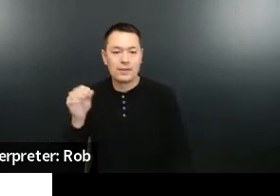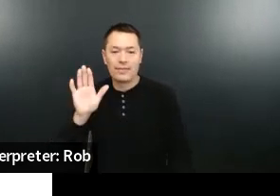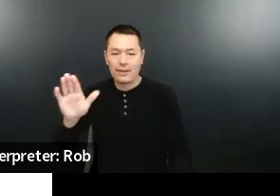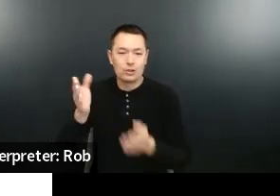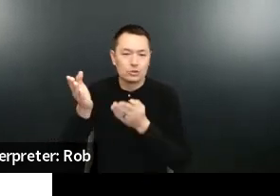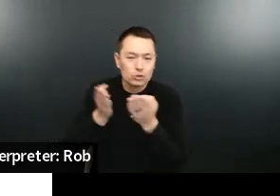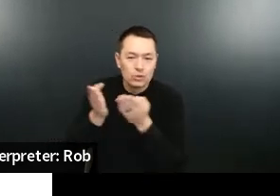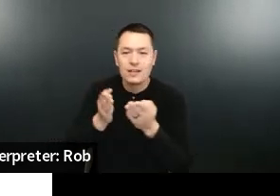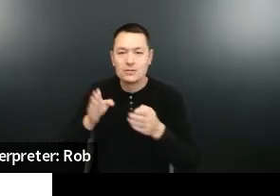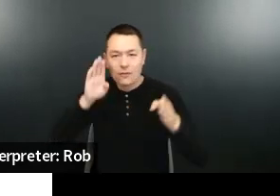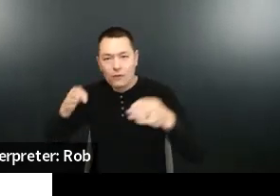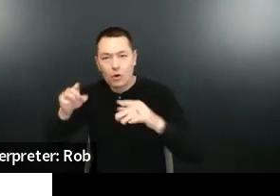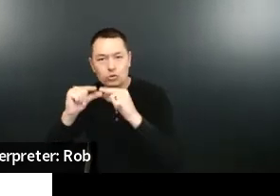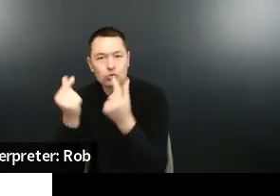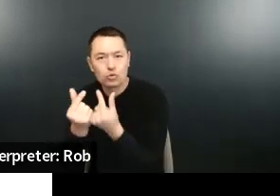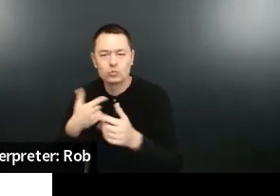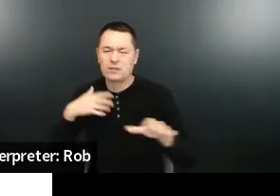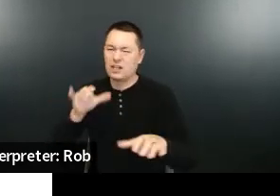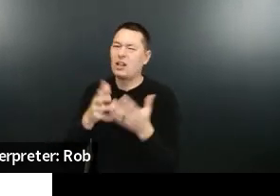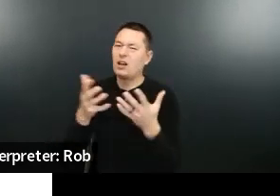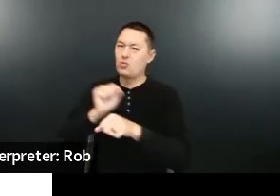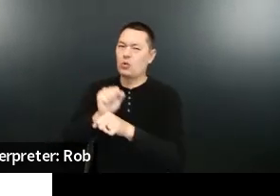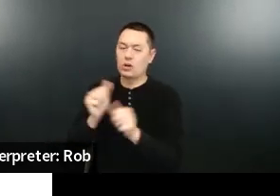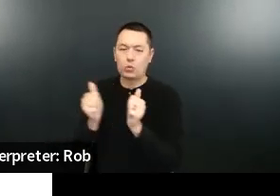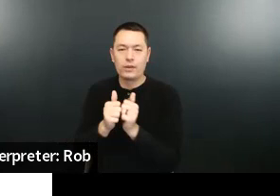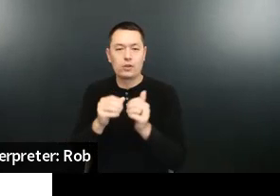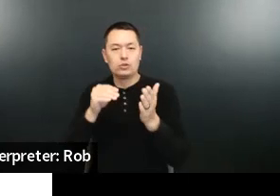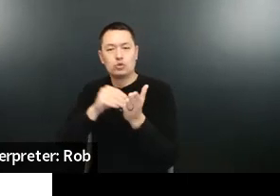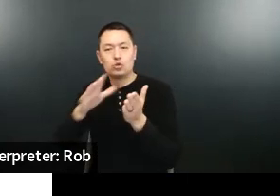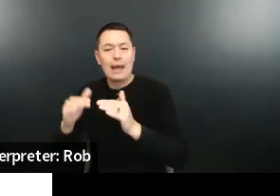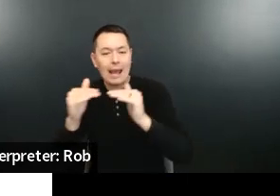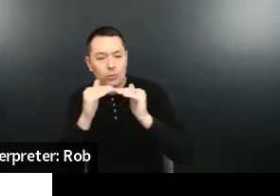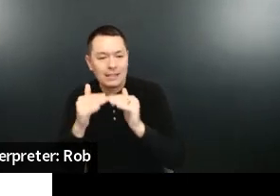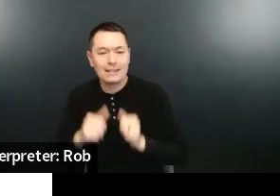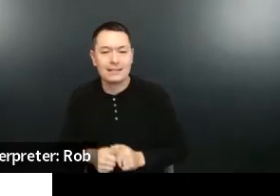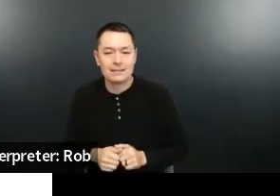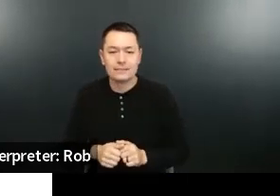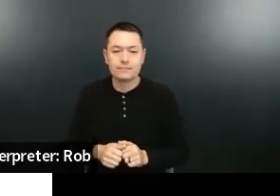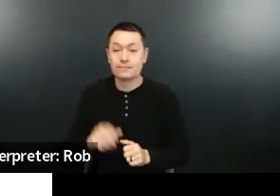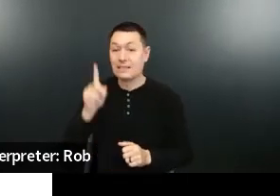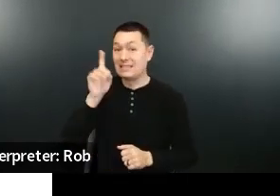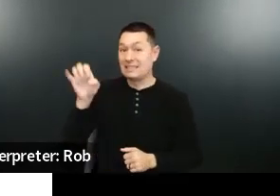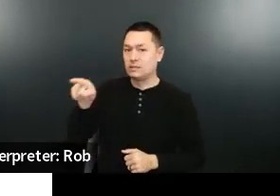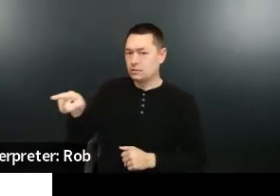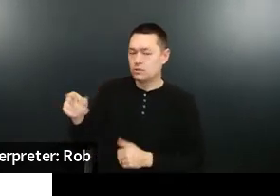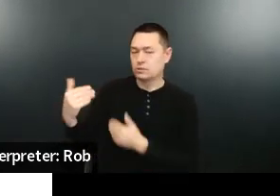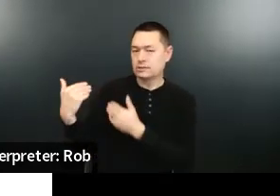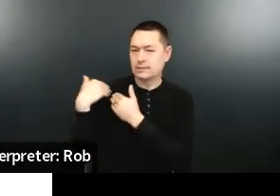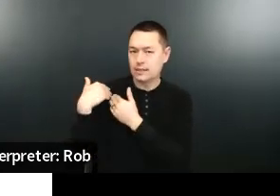a lot of that work over the years with student equity deals specifically assigned to work on student equity issues.